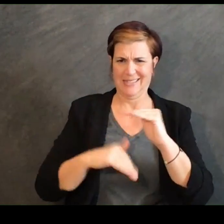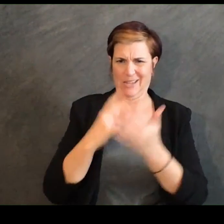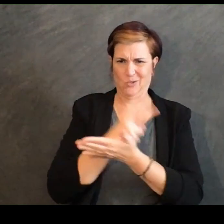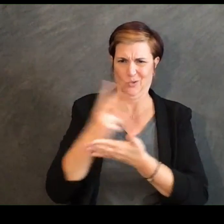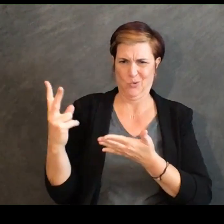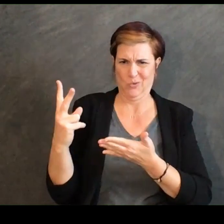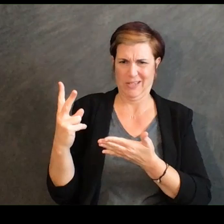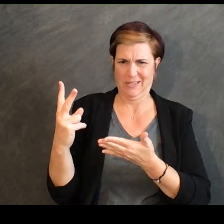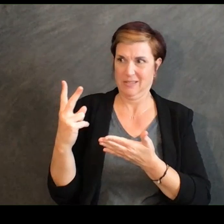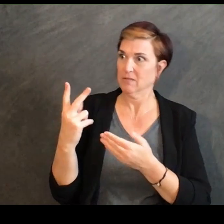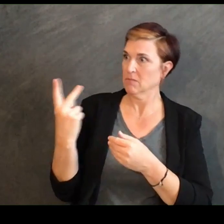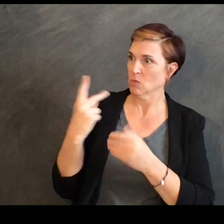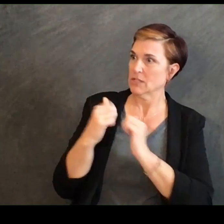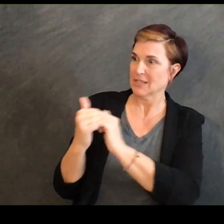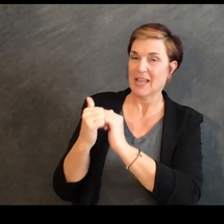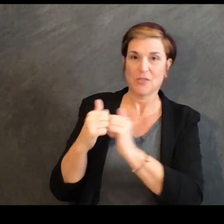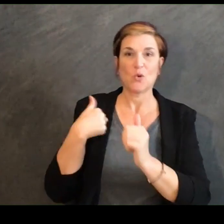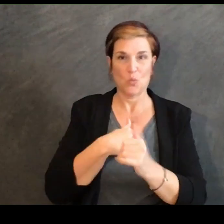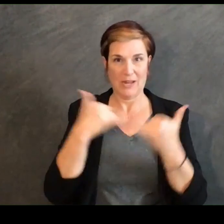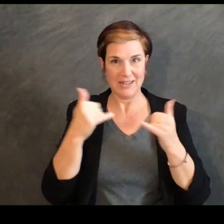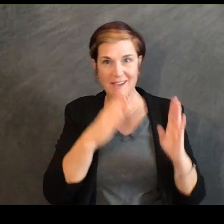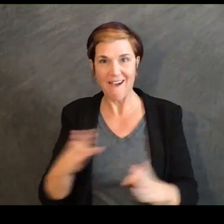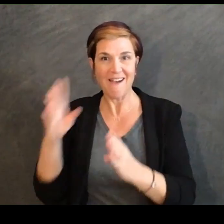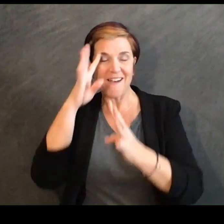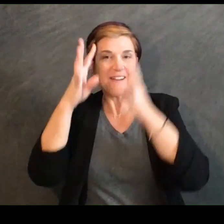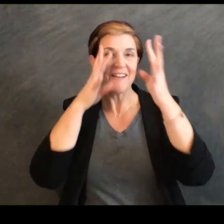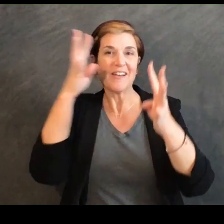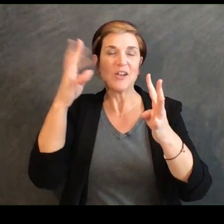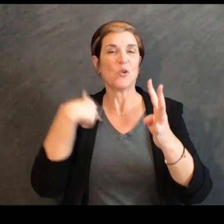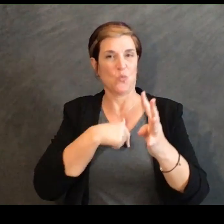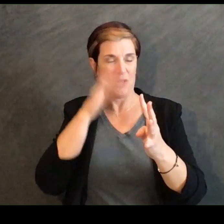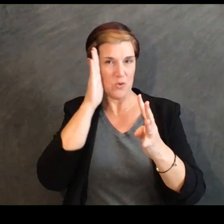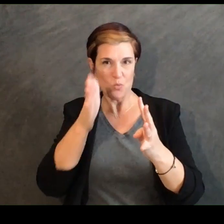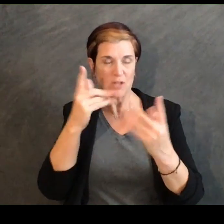will meet the future needs testing needs of Americans I understand how difficult